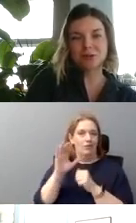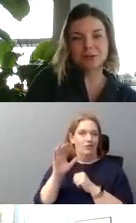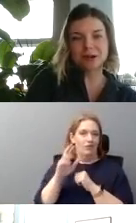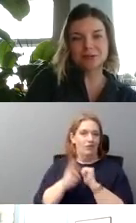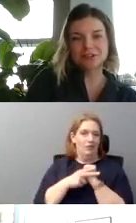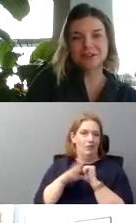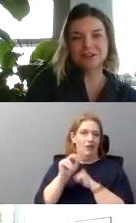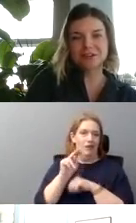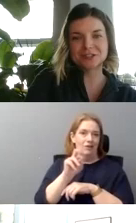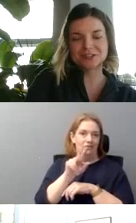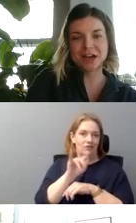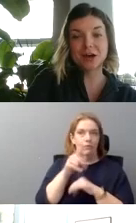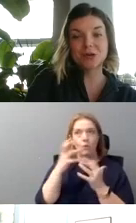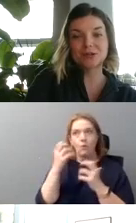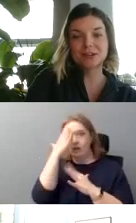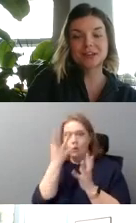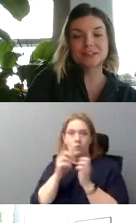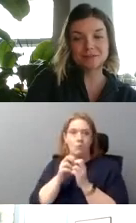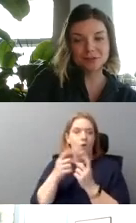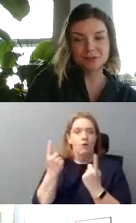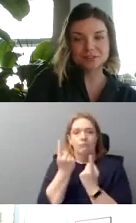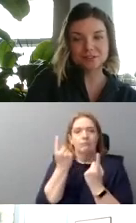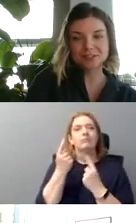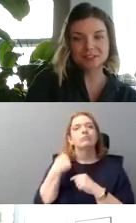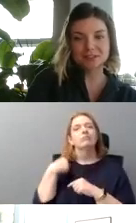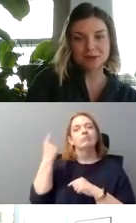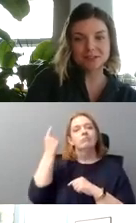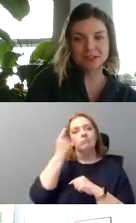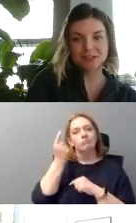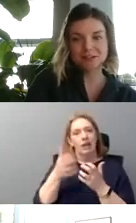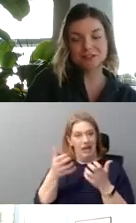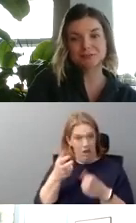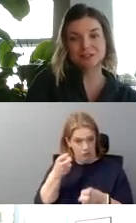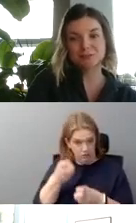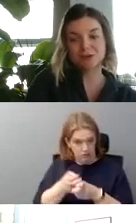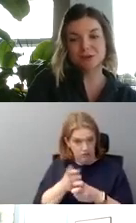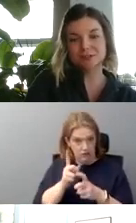more about, which is: How difficult is it to maintain the surface of the walls,